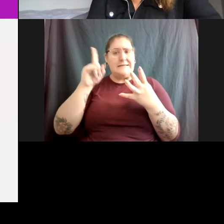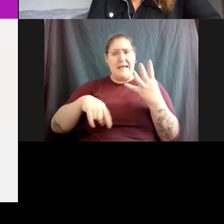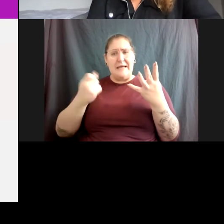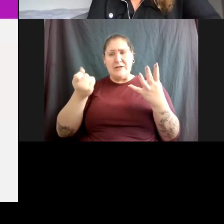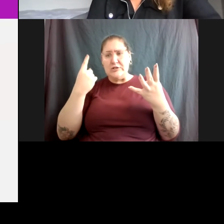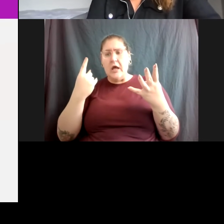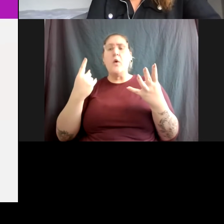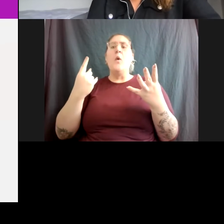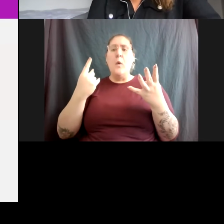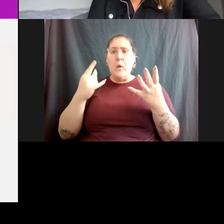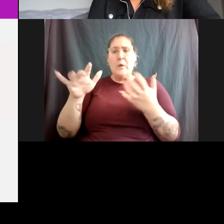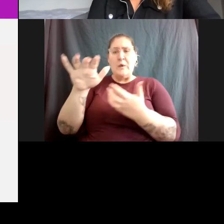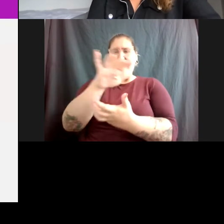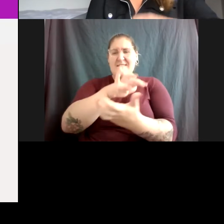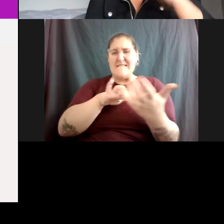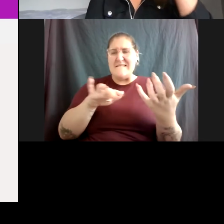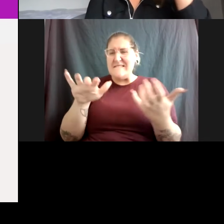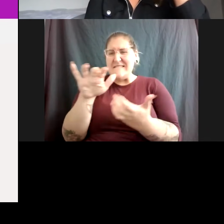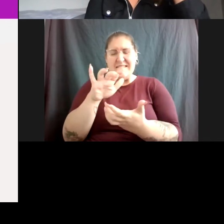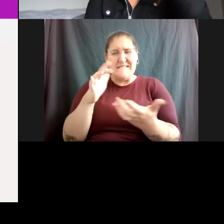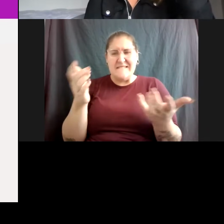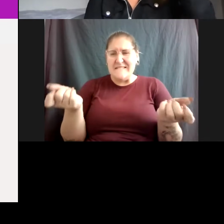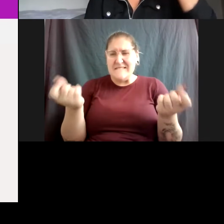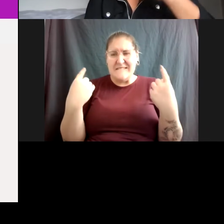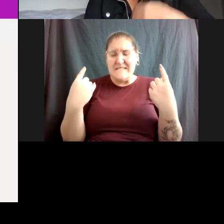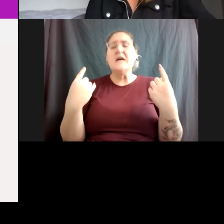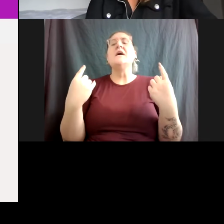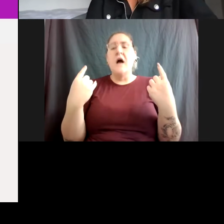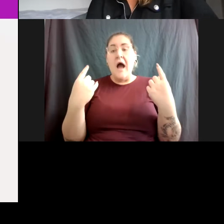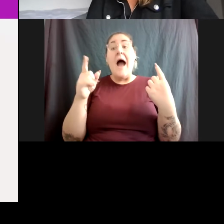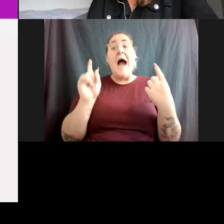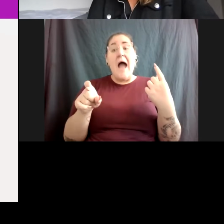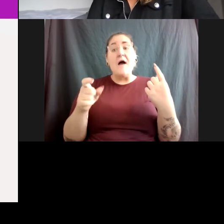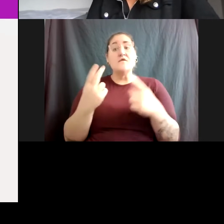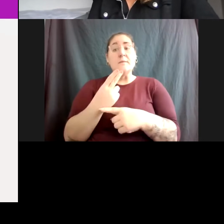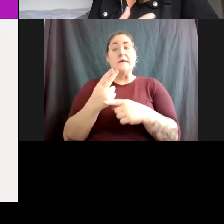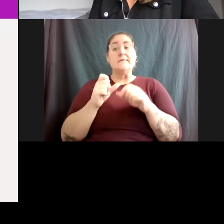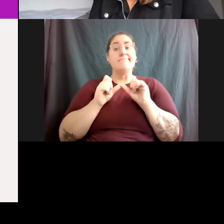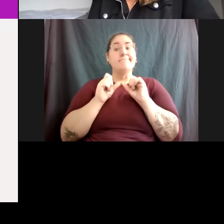be consistent, use familiar conventions and apply them consistently. Other things that